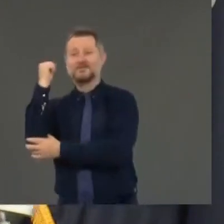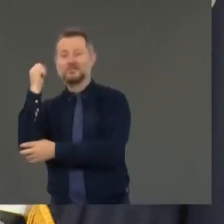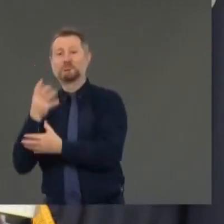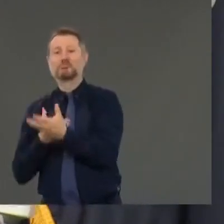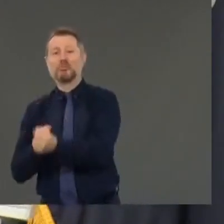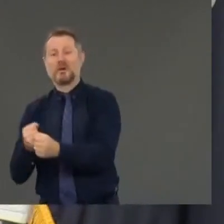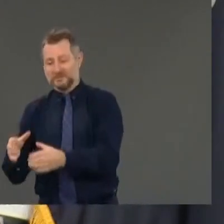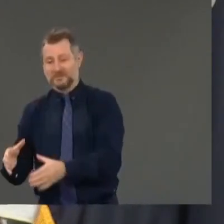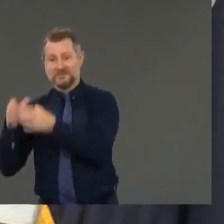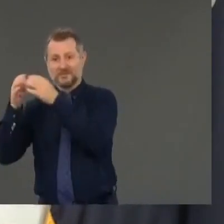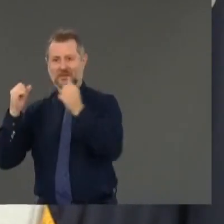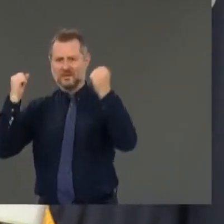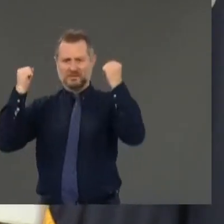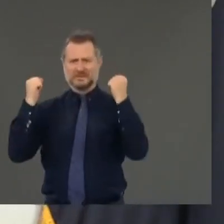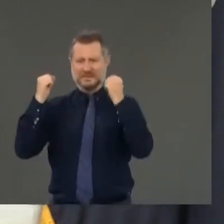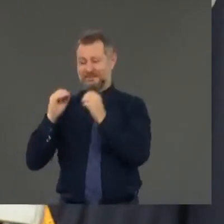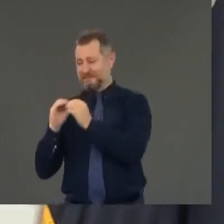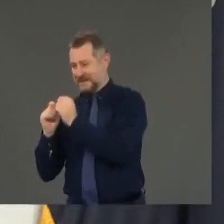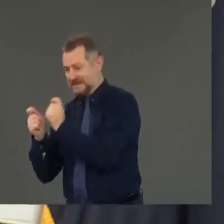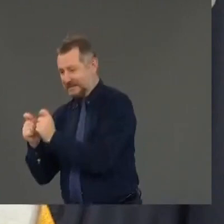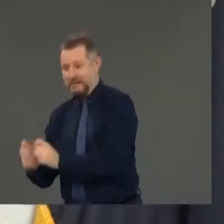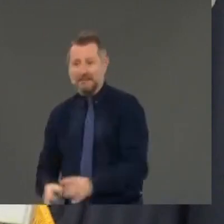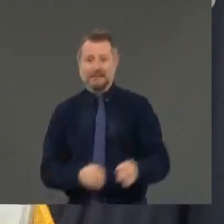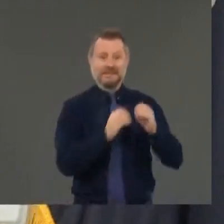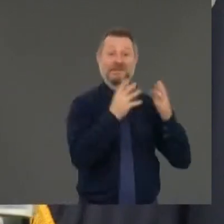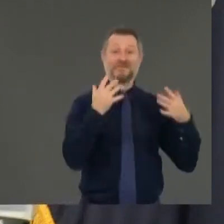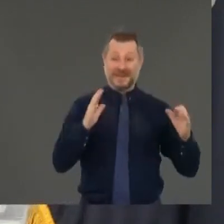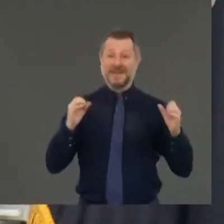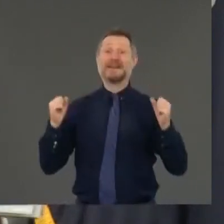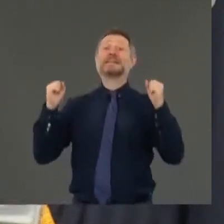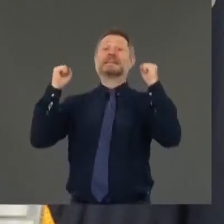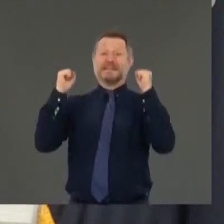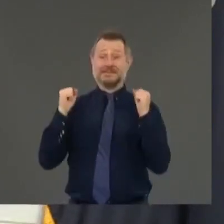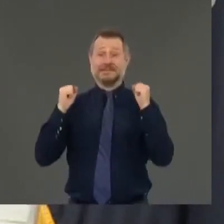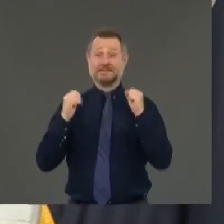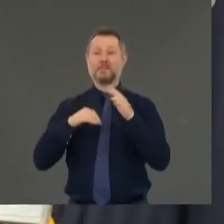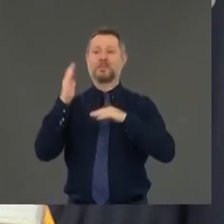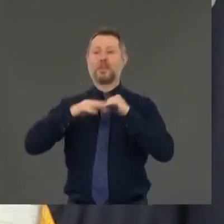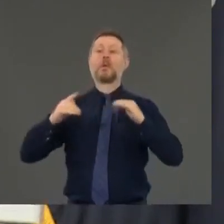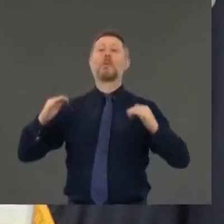SO START WITH THE RESPECT PILLAR AND THE TRUST PILLAR ON THE